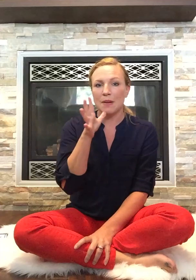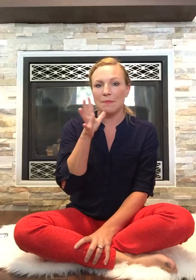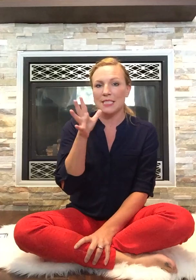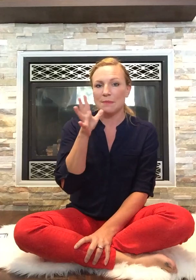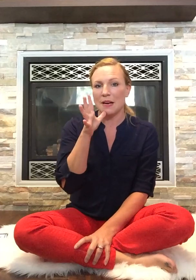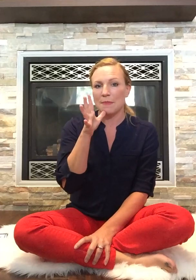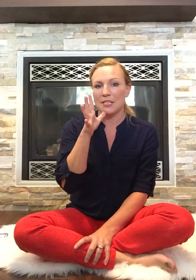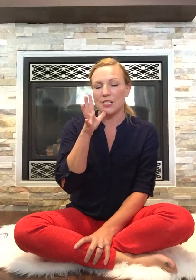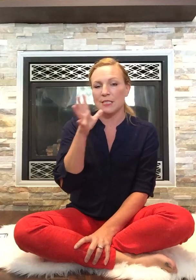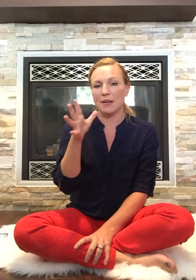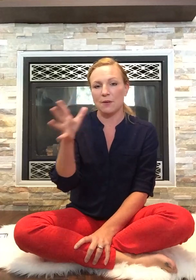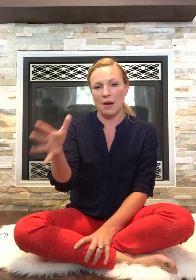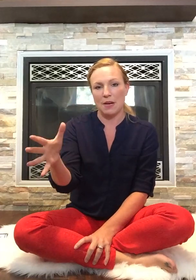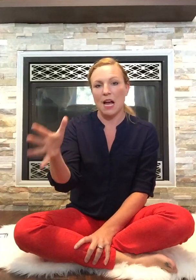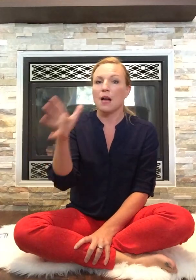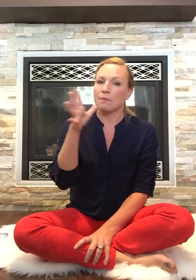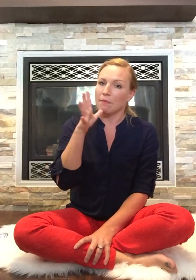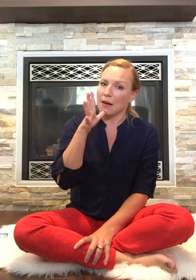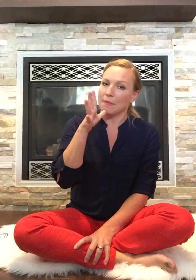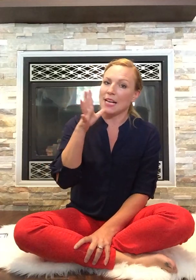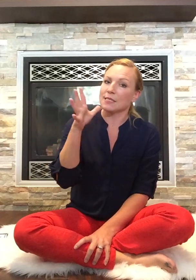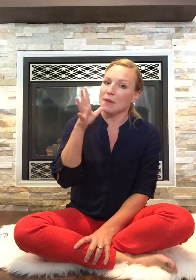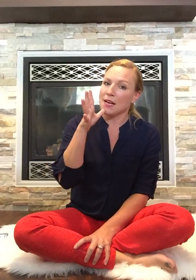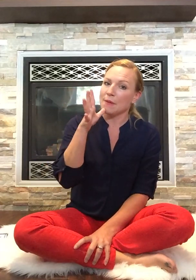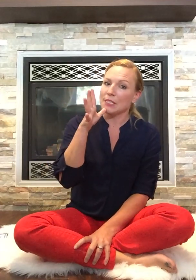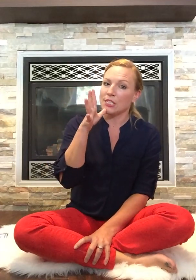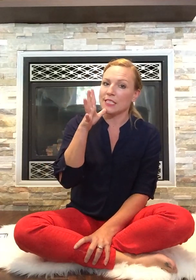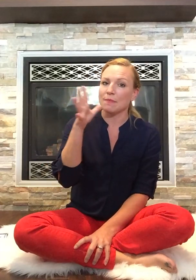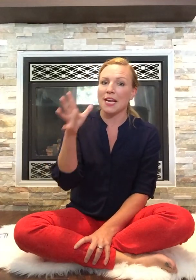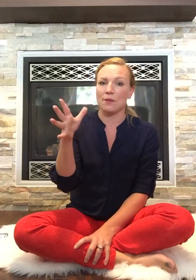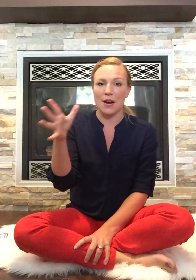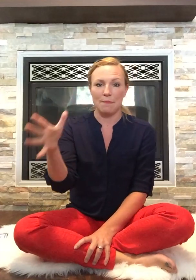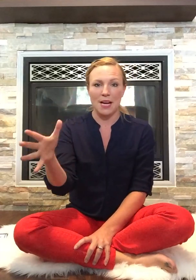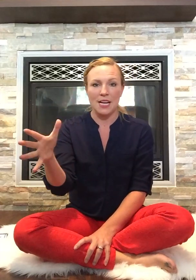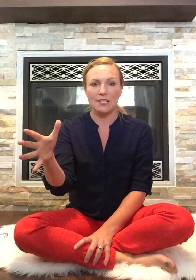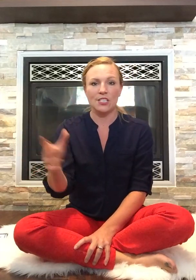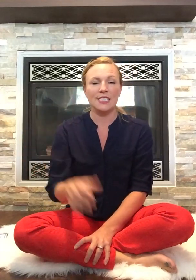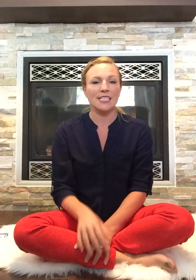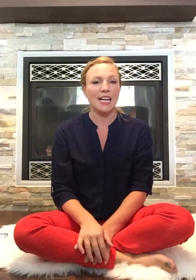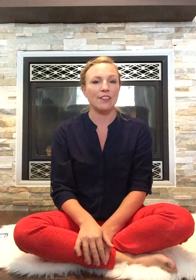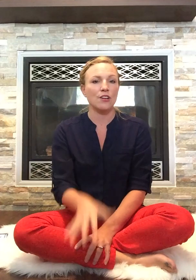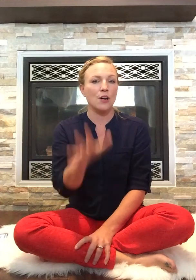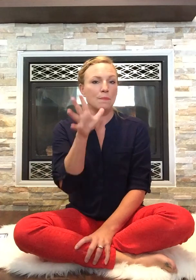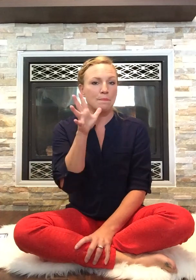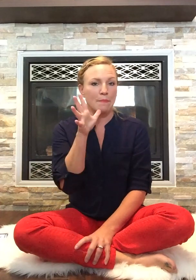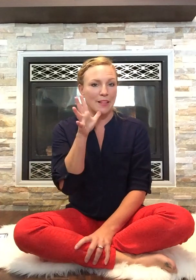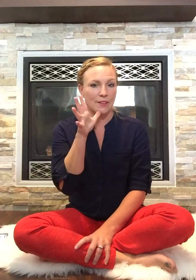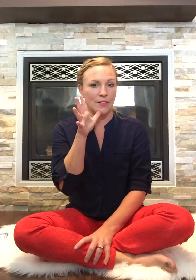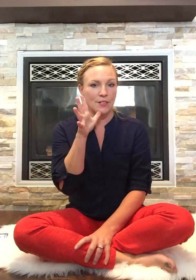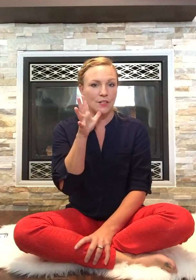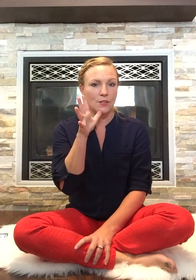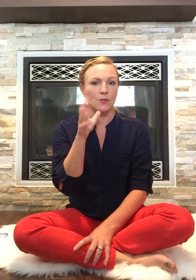MOM has a MOM, and she's my GRANDMA, MOM has MOM, and she's my GRANDMA, she's another MOTHER who